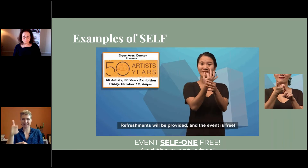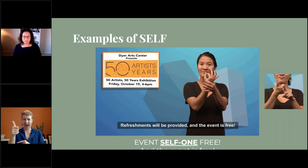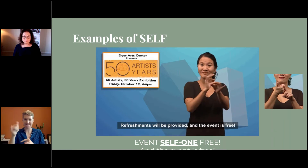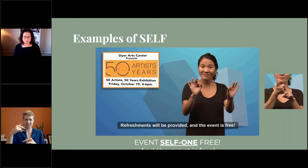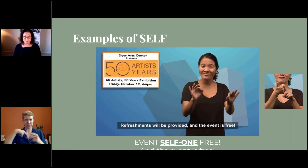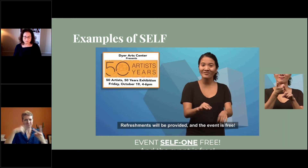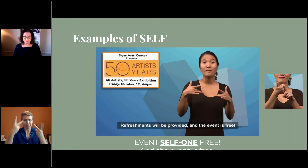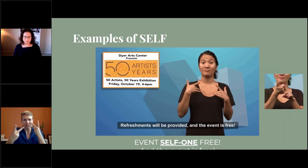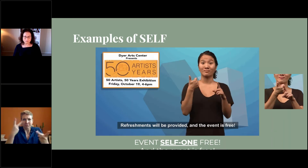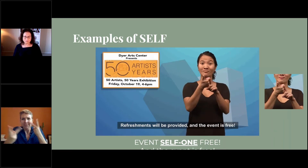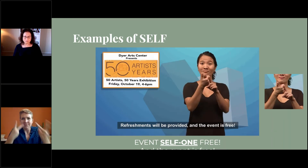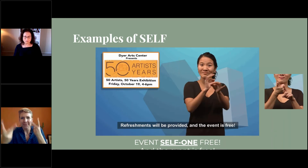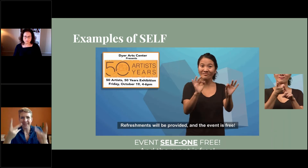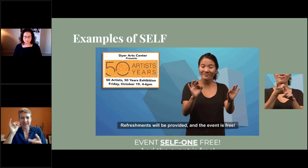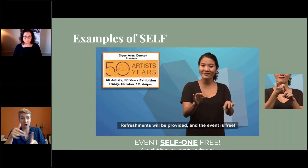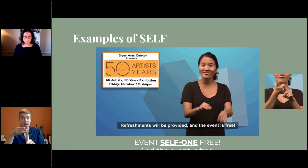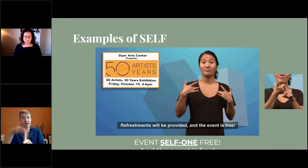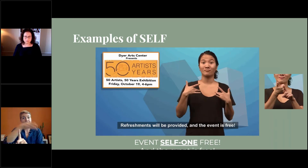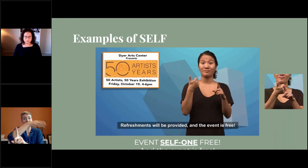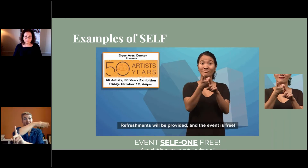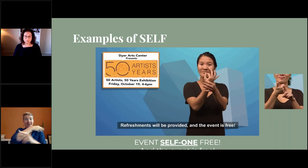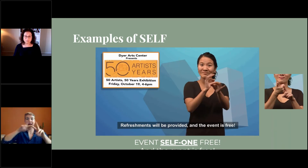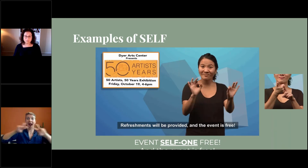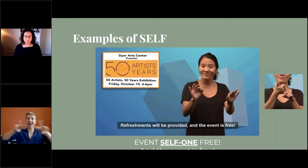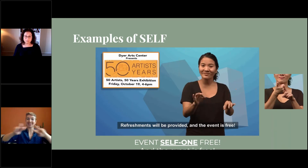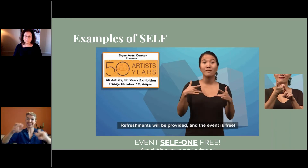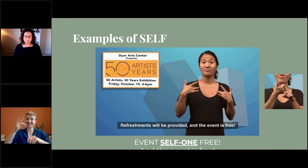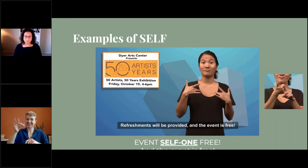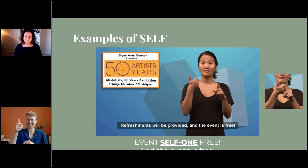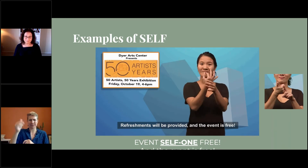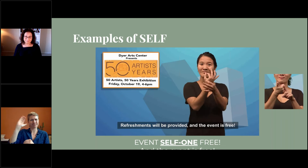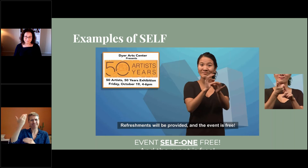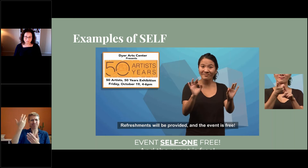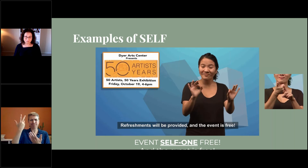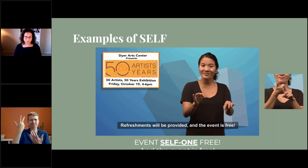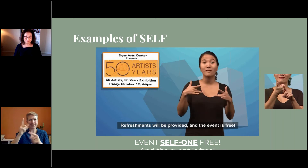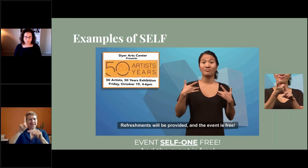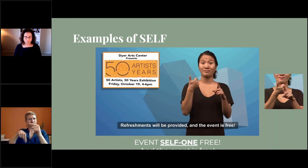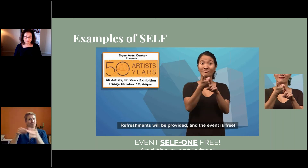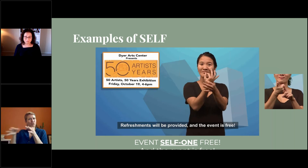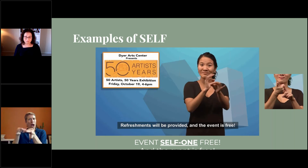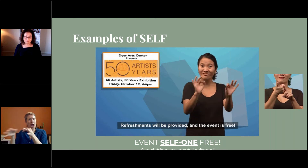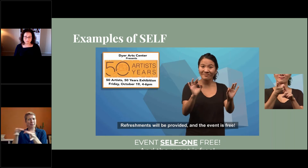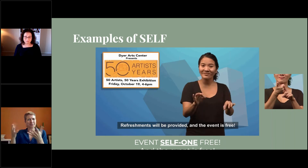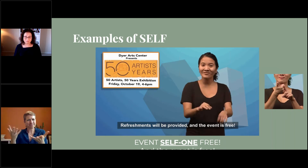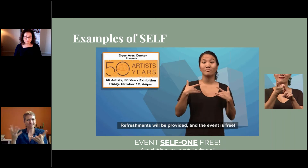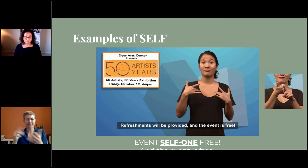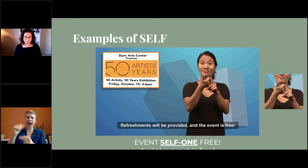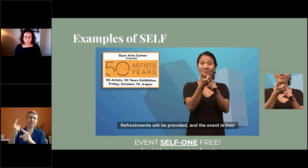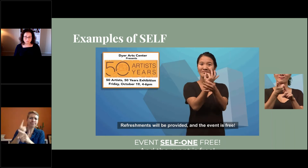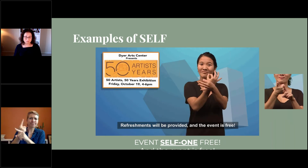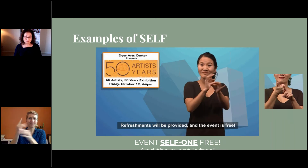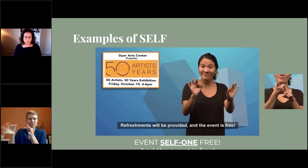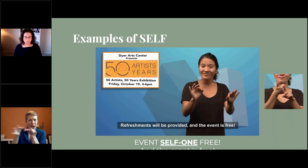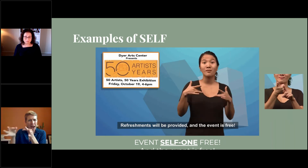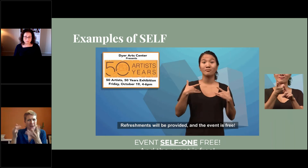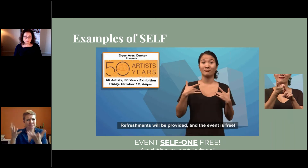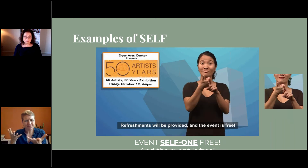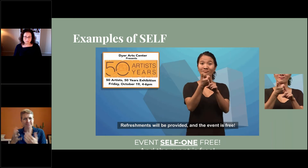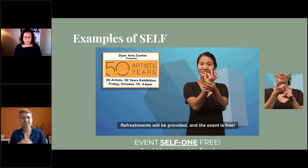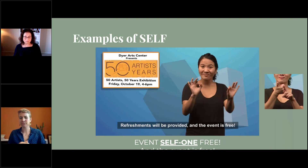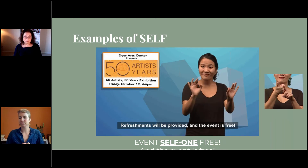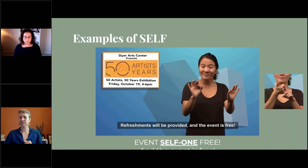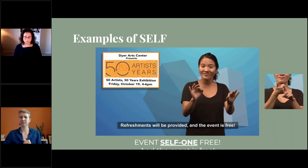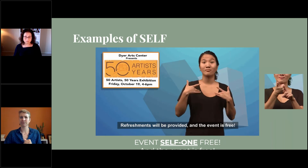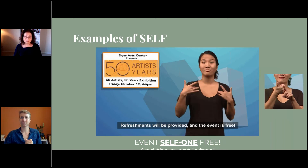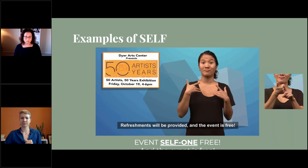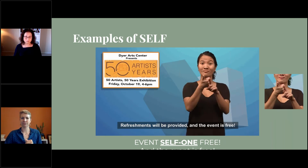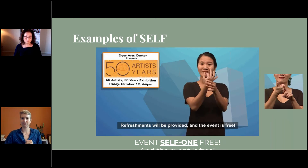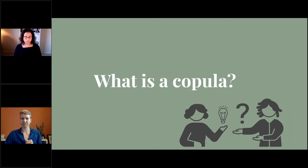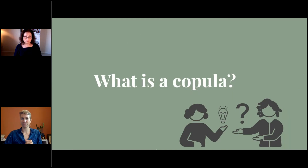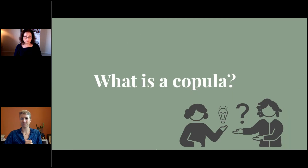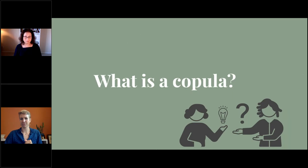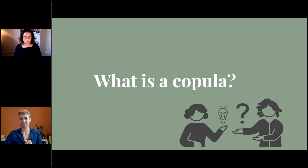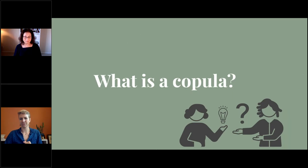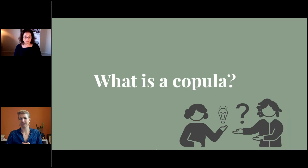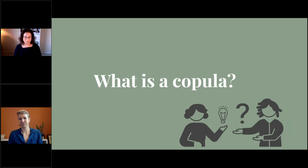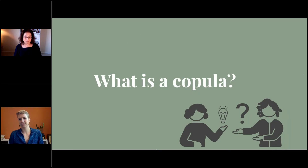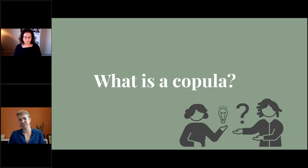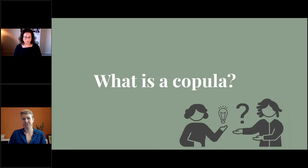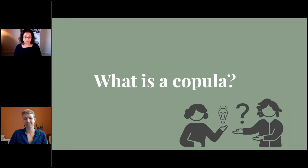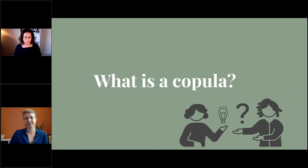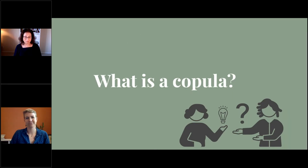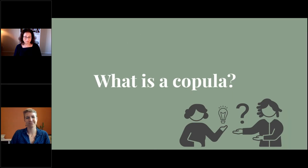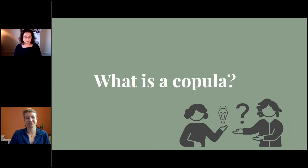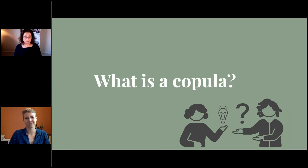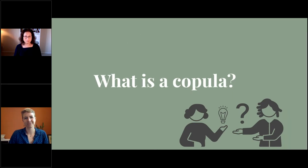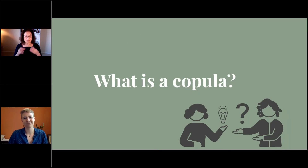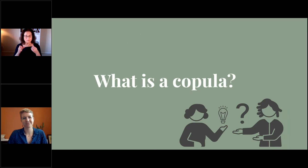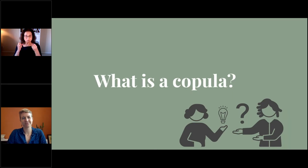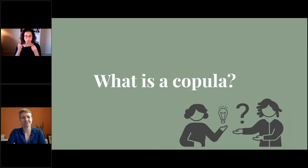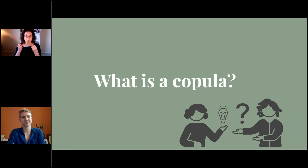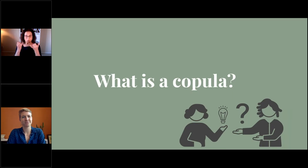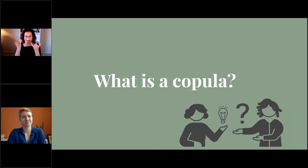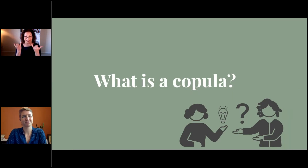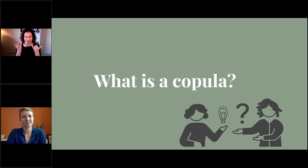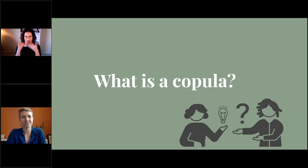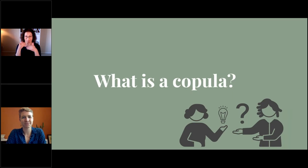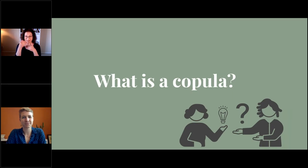So these types of examples of SELF, we see frequently in ASL. But the previous analyses don’t really account for these uses.